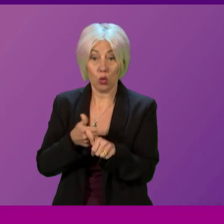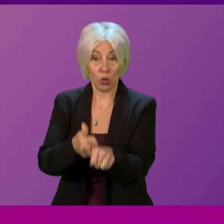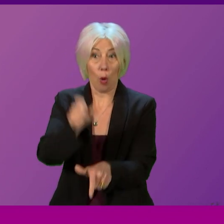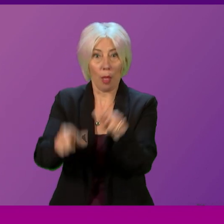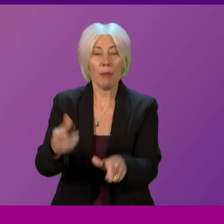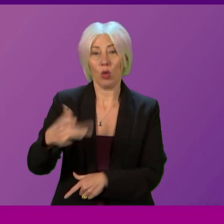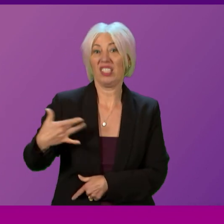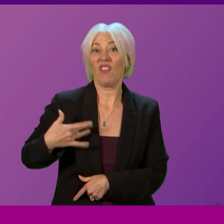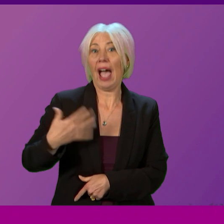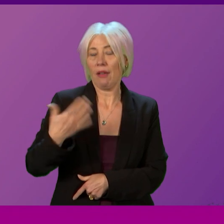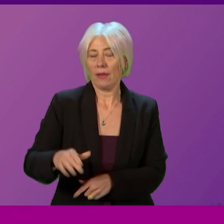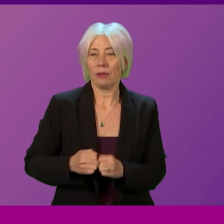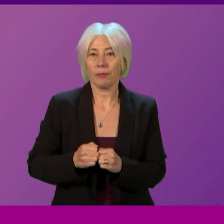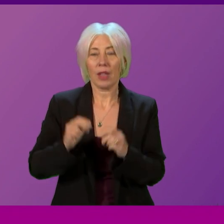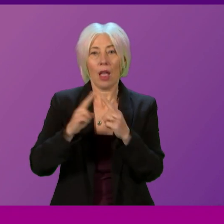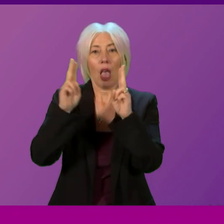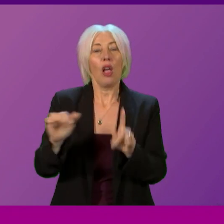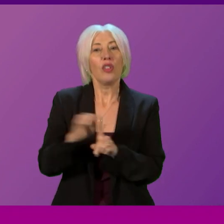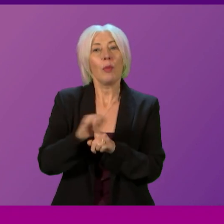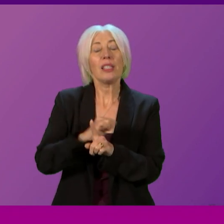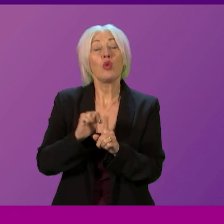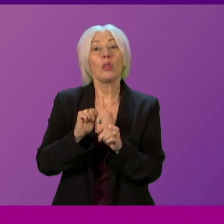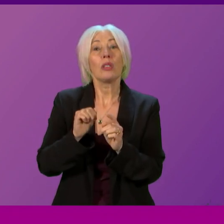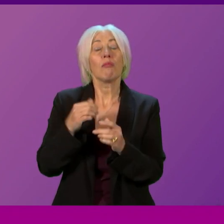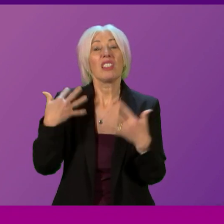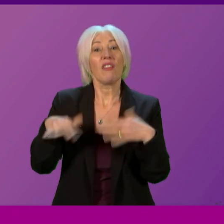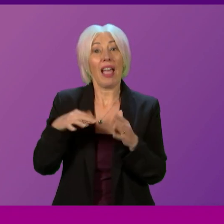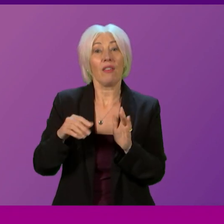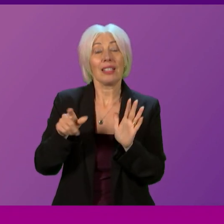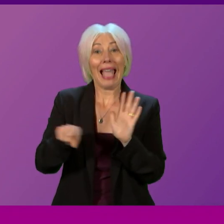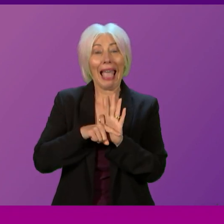The Domestic Abuse Act 2018 criminalises coercive and controlling behaviour, and we have taken